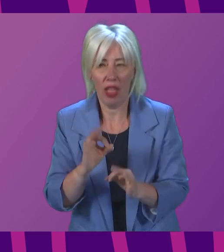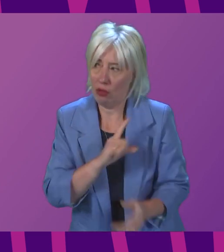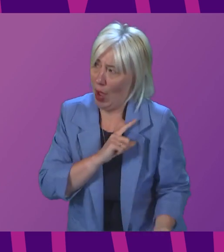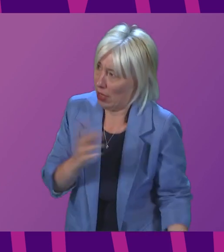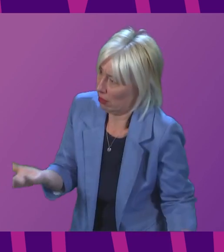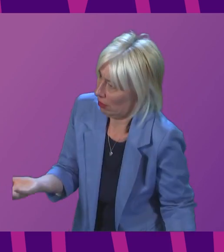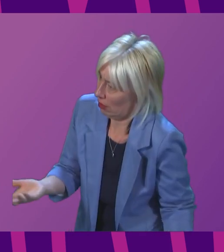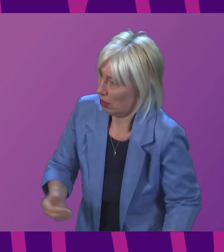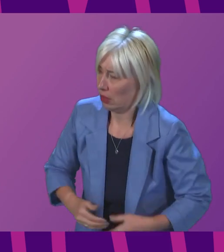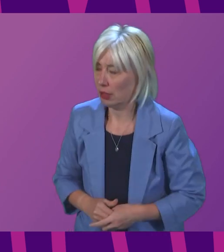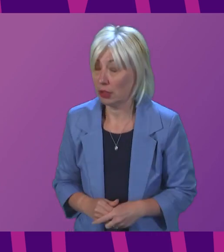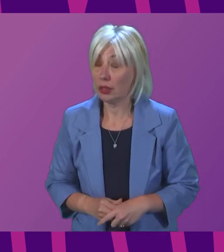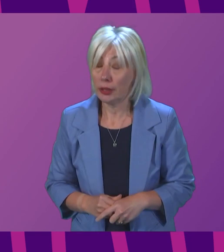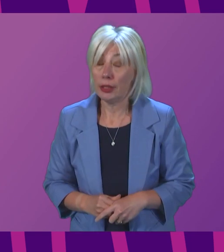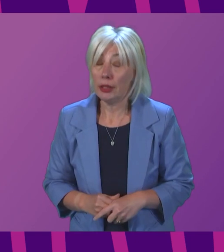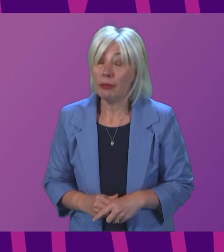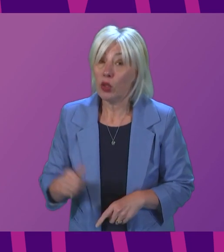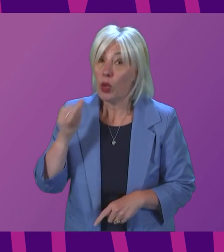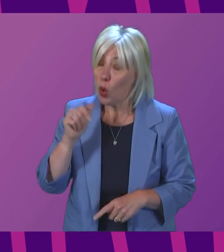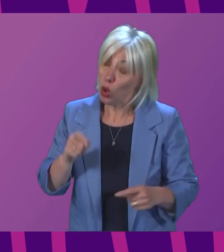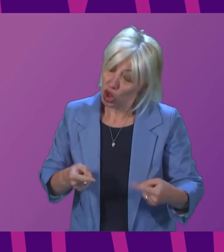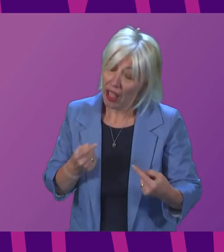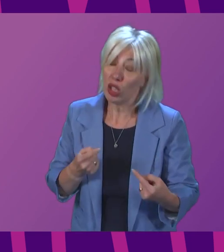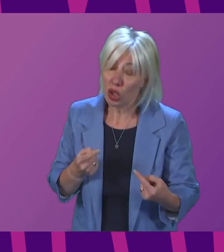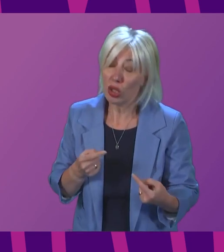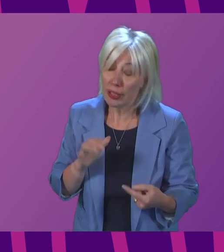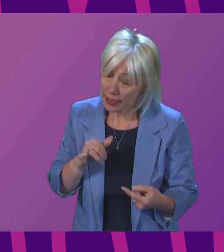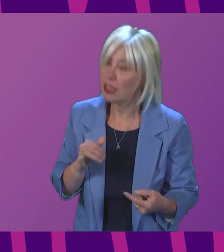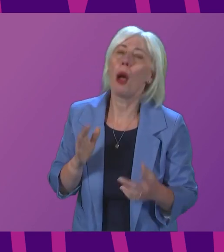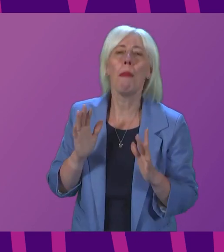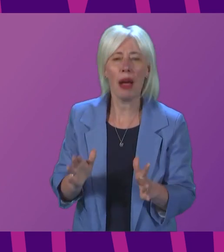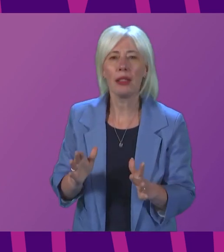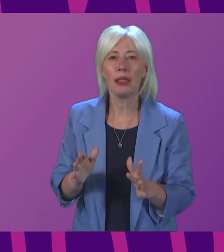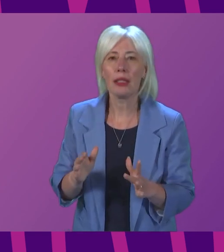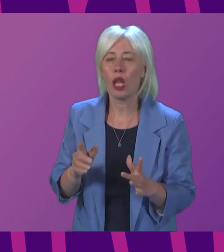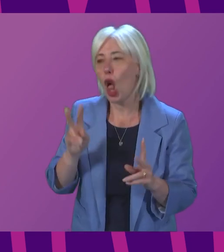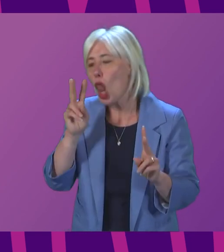We know that all these things are challenging, but if we look, for example, at the amount